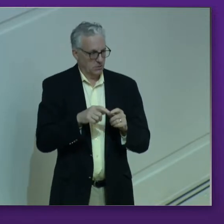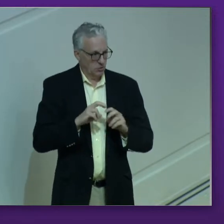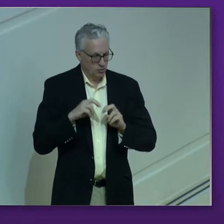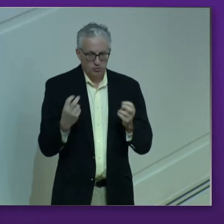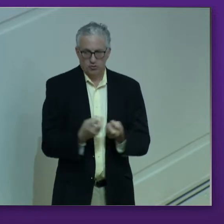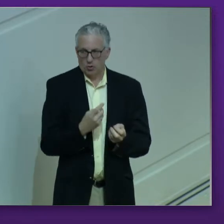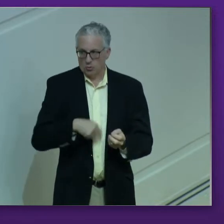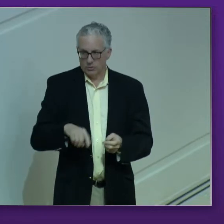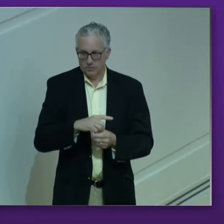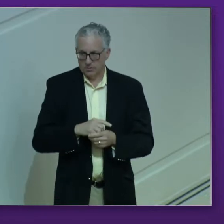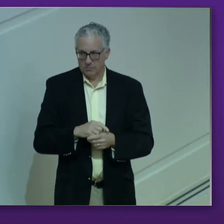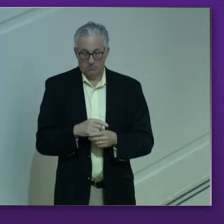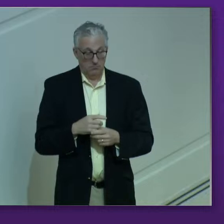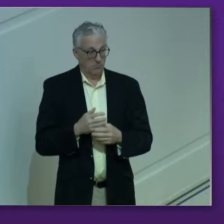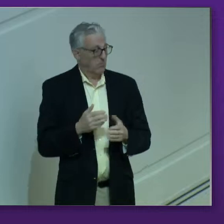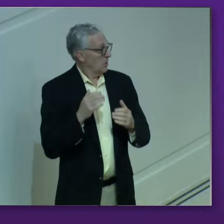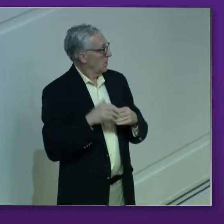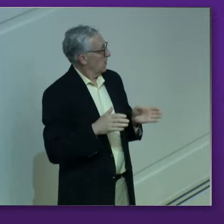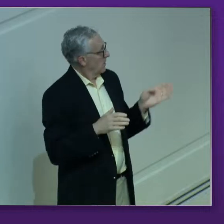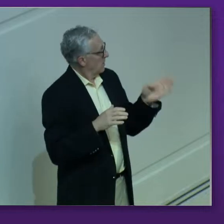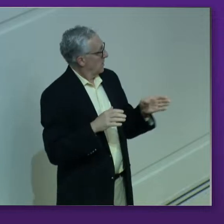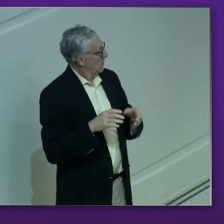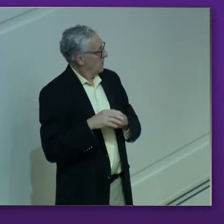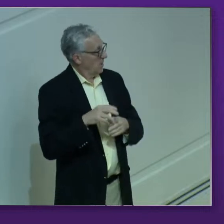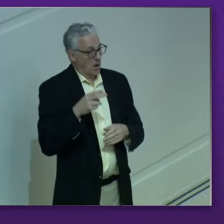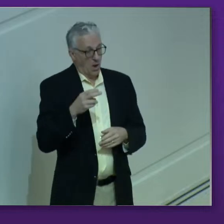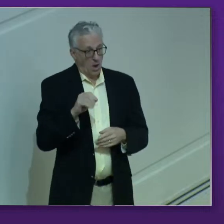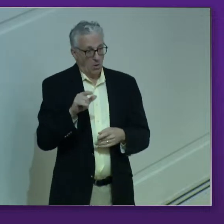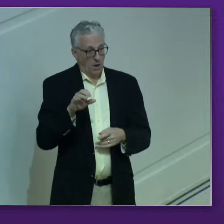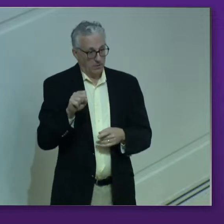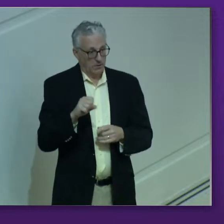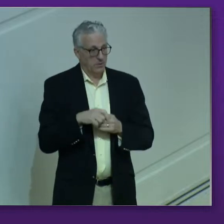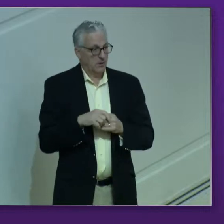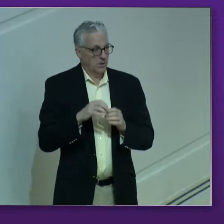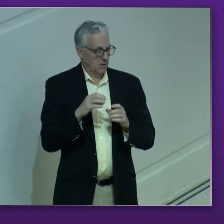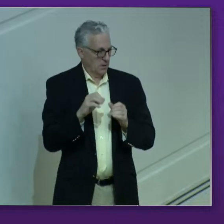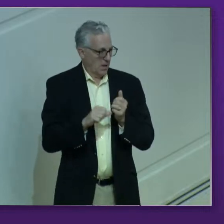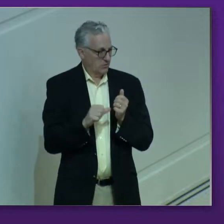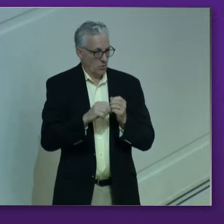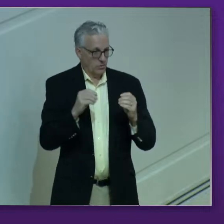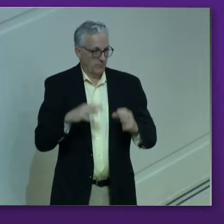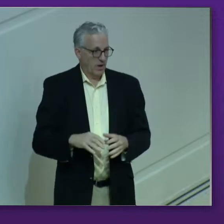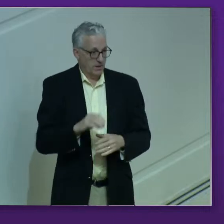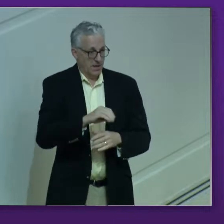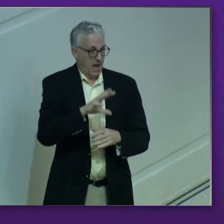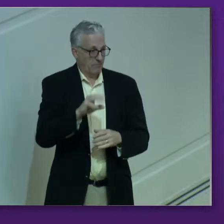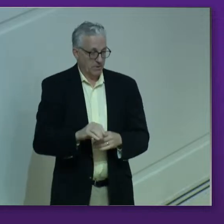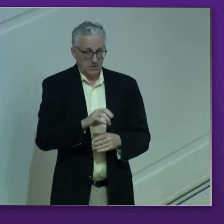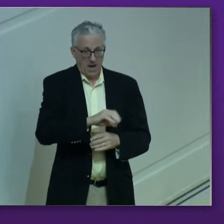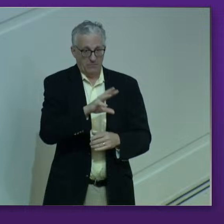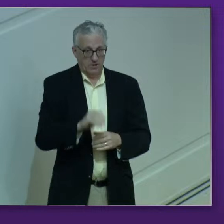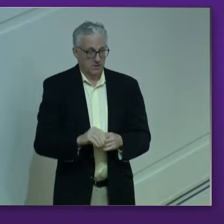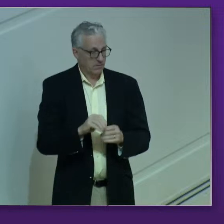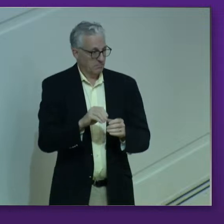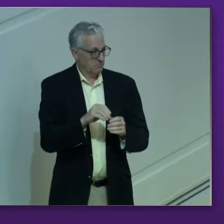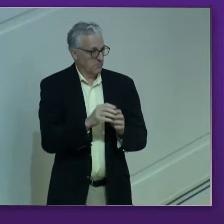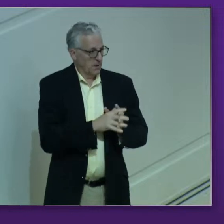SUCCESSFUL LATIN ASIAN FUSION EVENT IN THE FALL OF 2023. DR. HERNANDEZ SERVES AS A